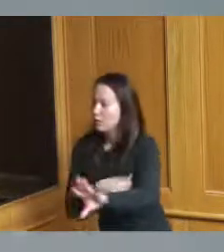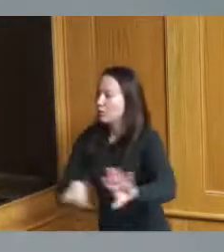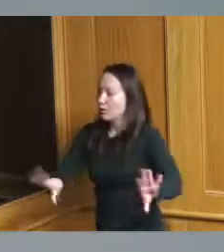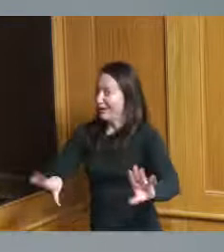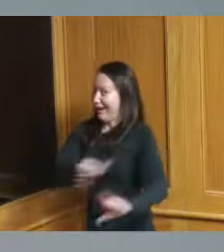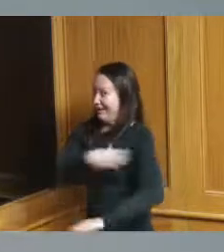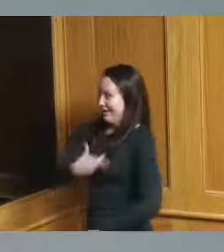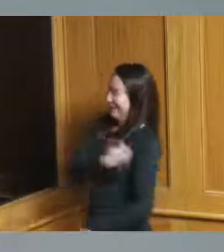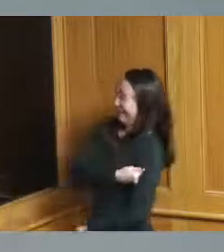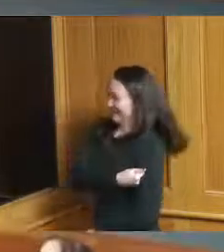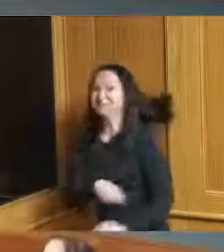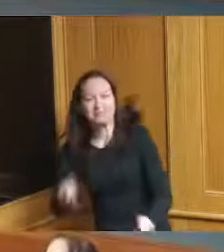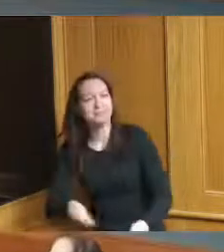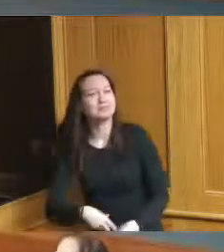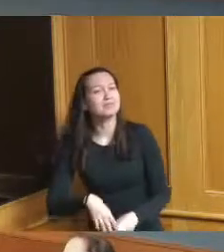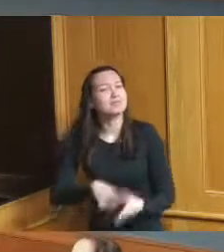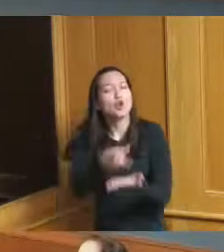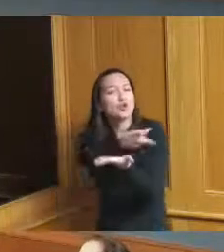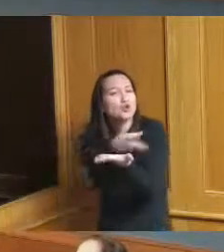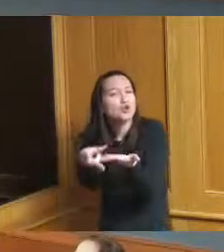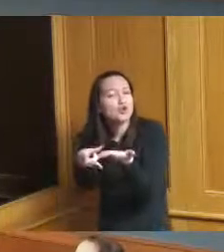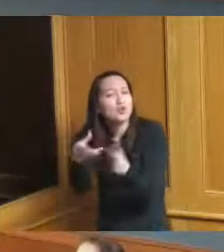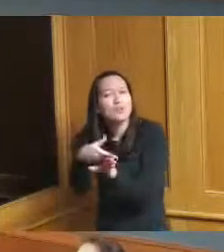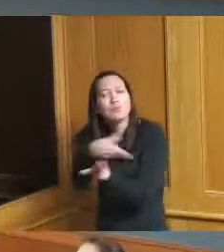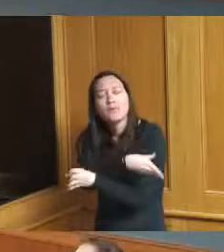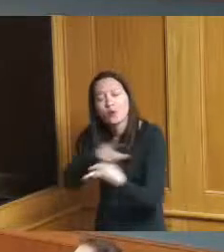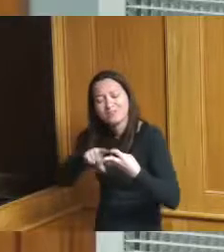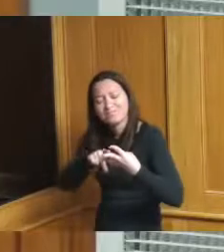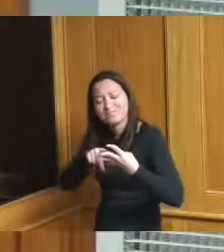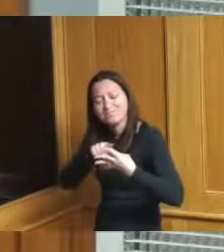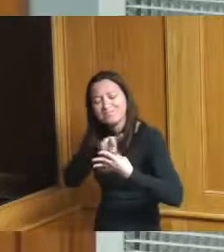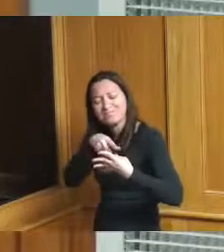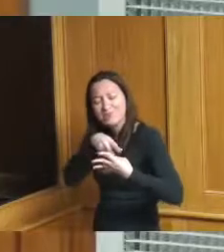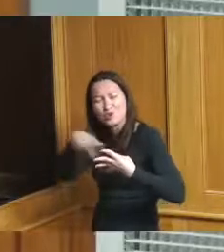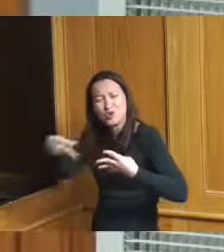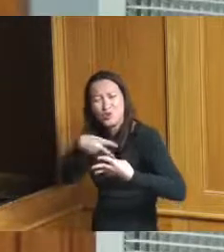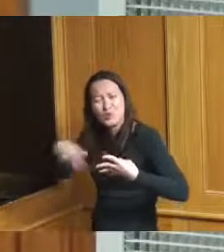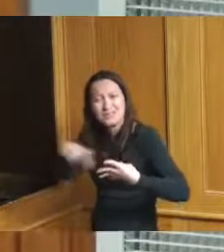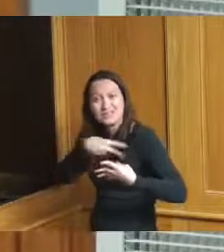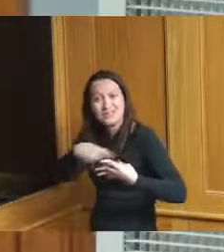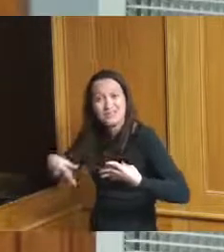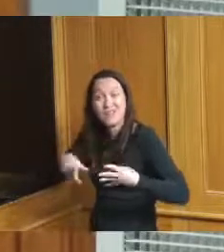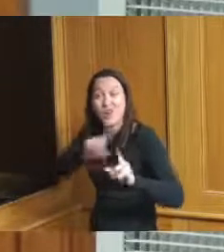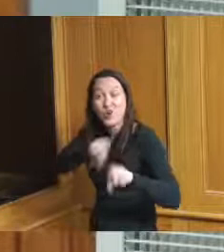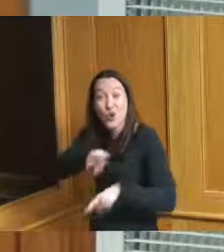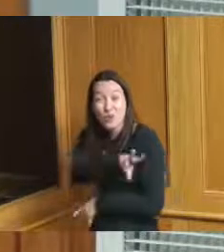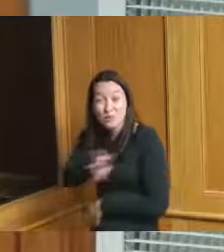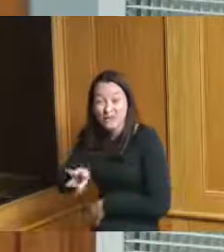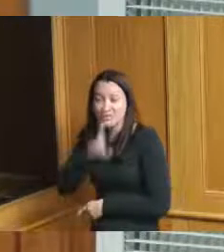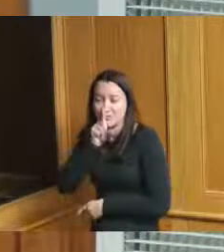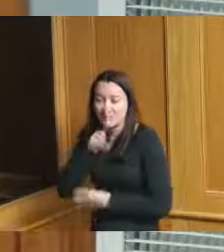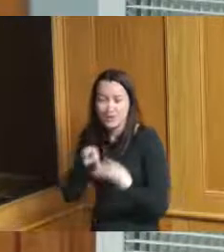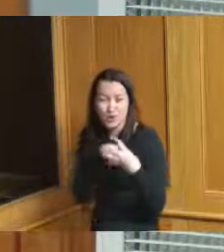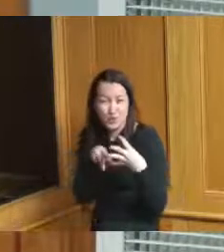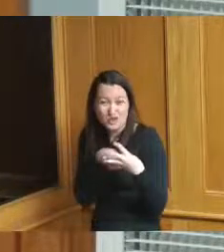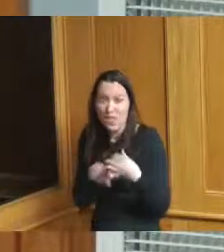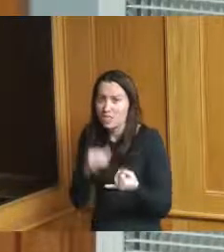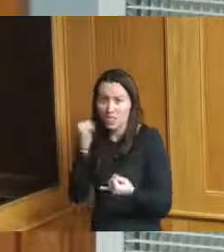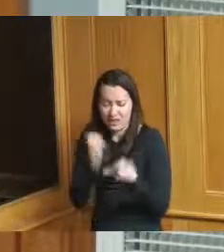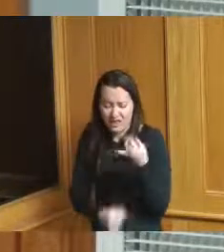and if I may the two weeks really leading up to the end of the year I'd go to that website and it really was kind of hard that last two weeks as people were either